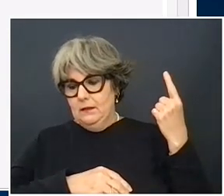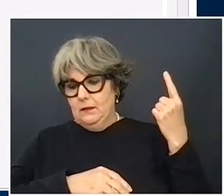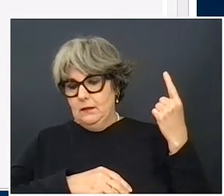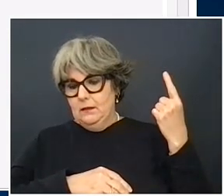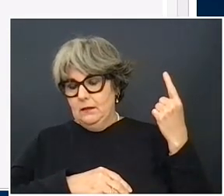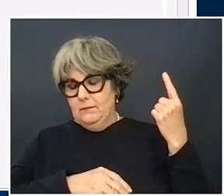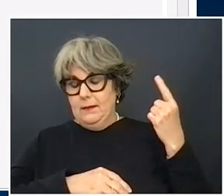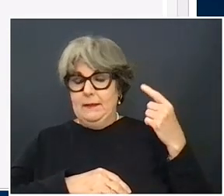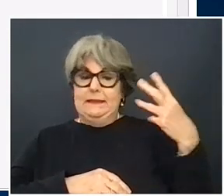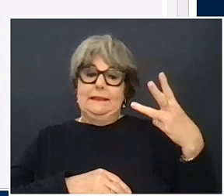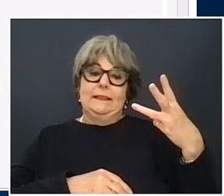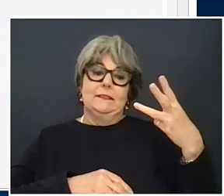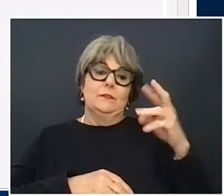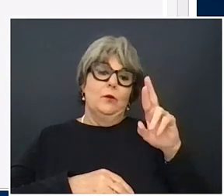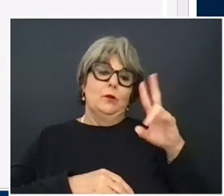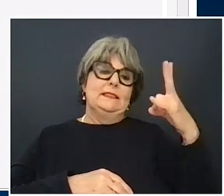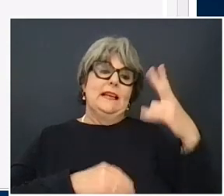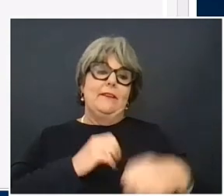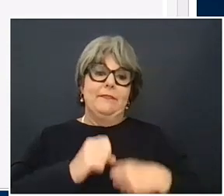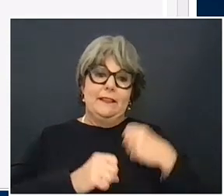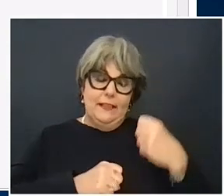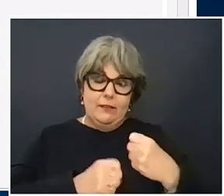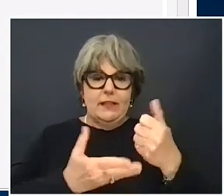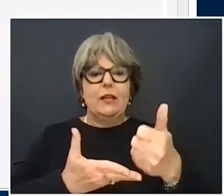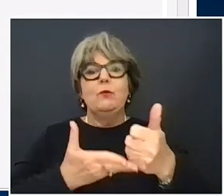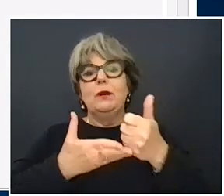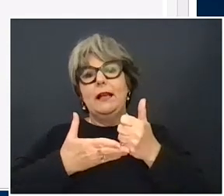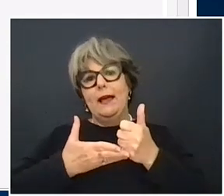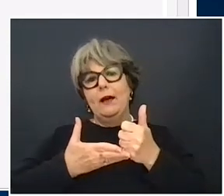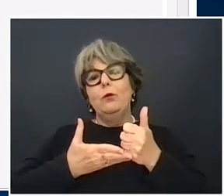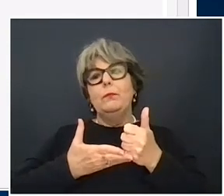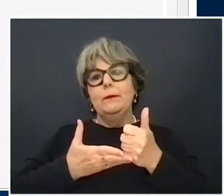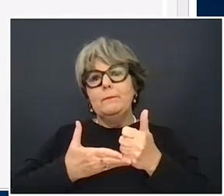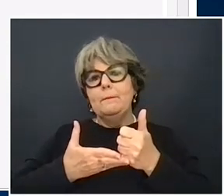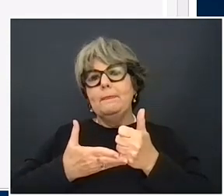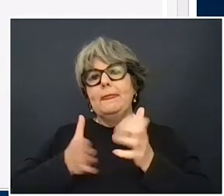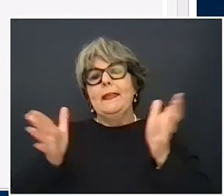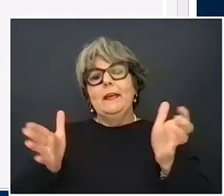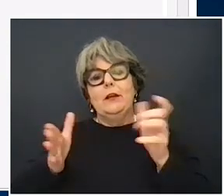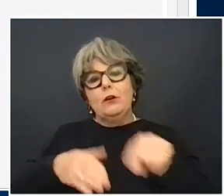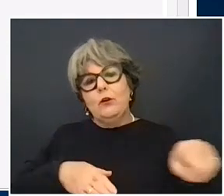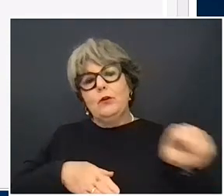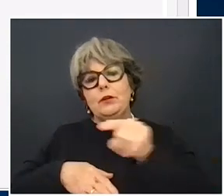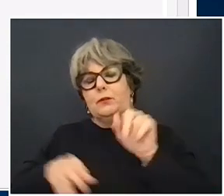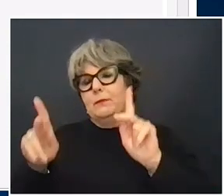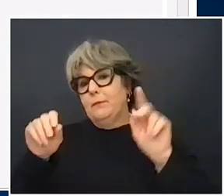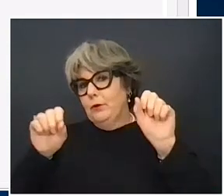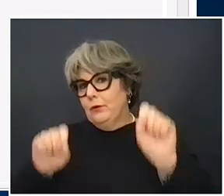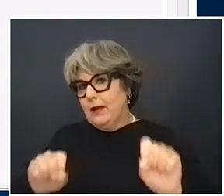So it would help to get- encourage those which can, to come in a reasonable time